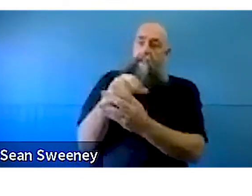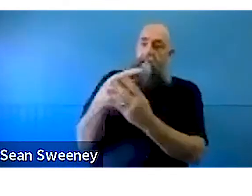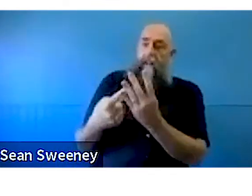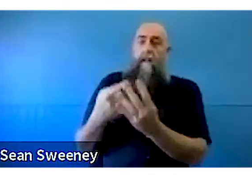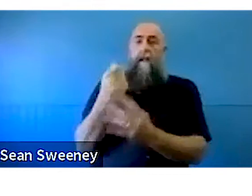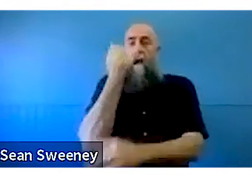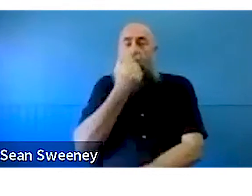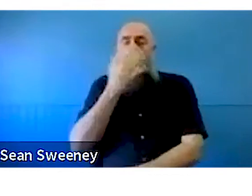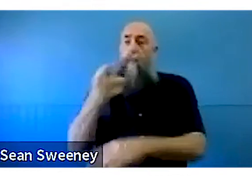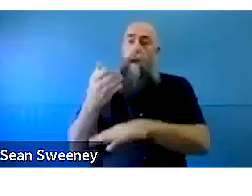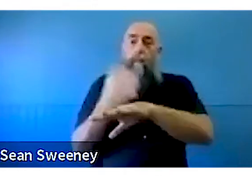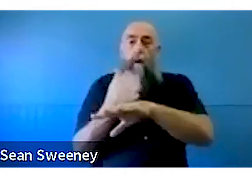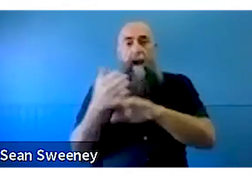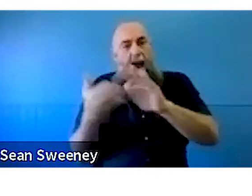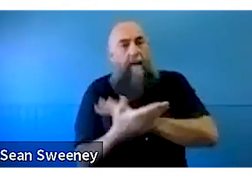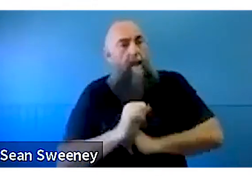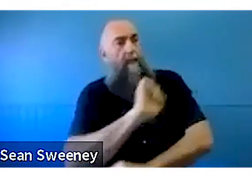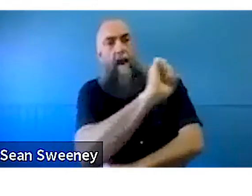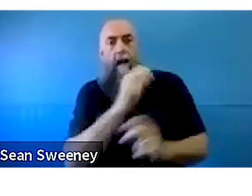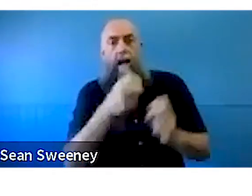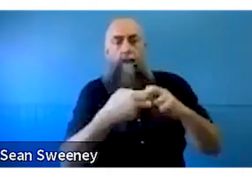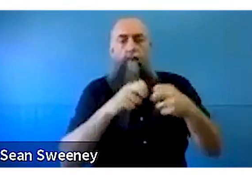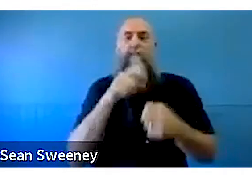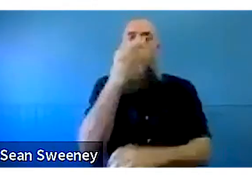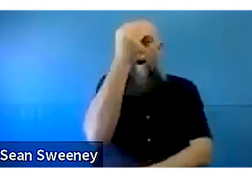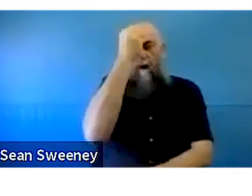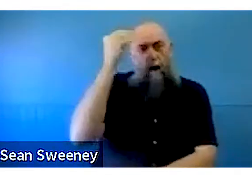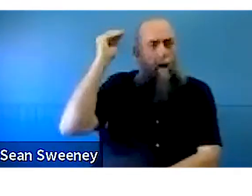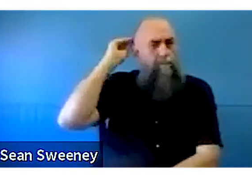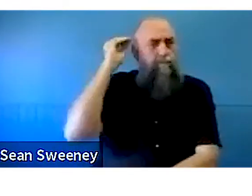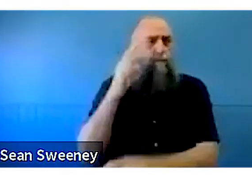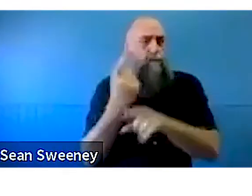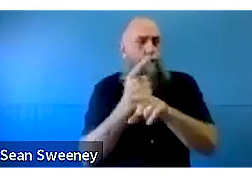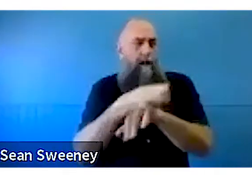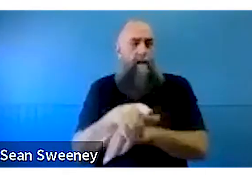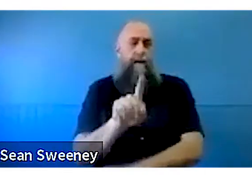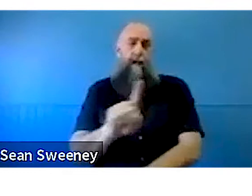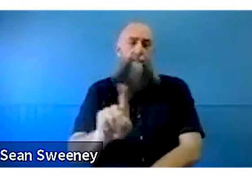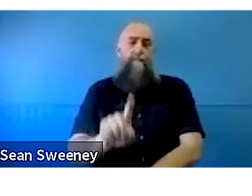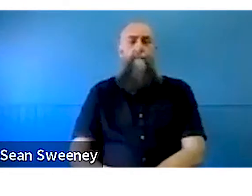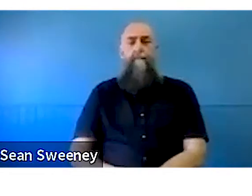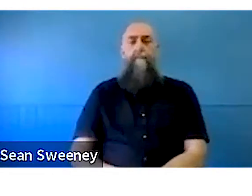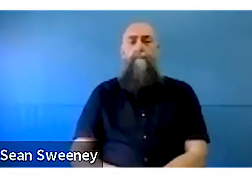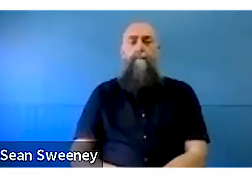That is something to hold in your head. Next slide, please.